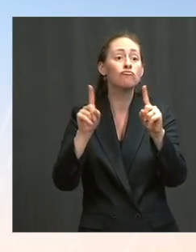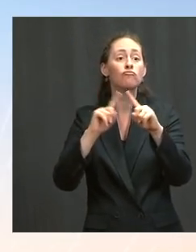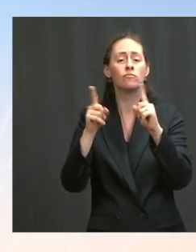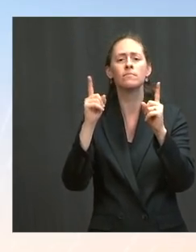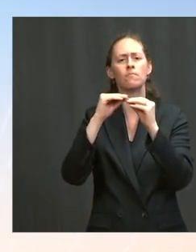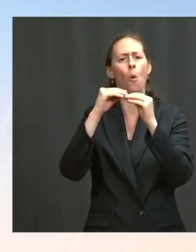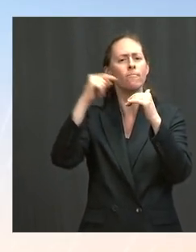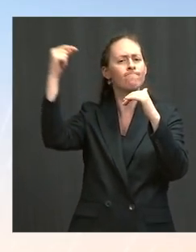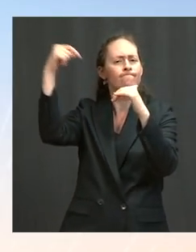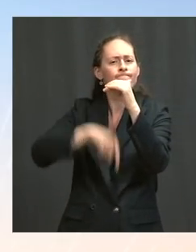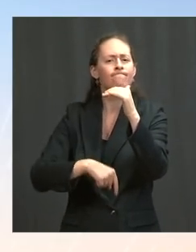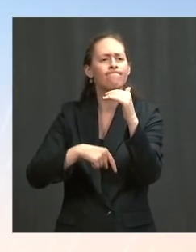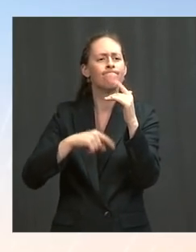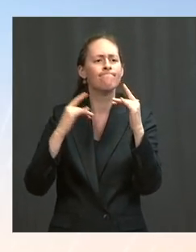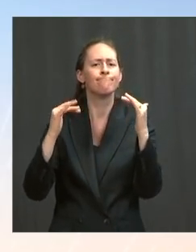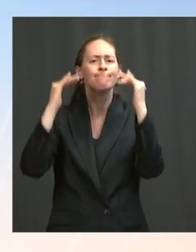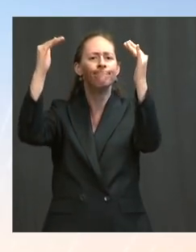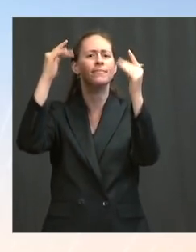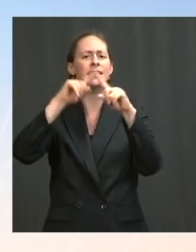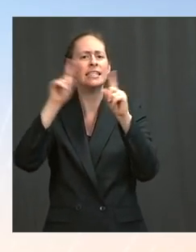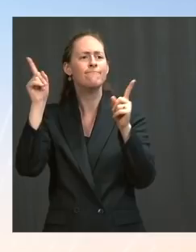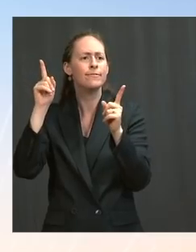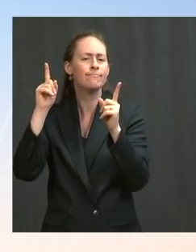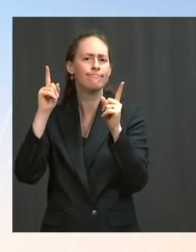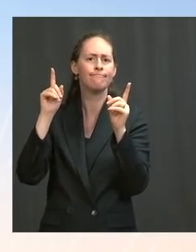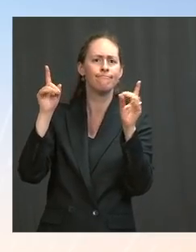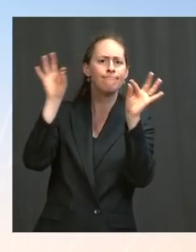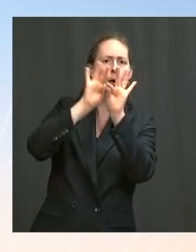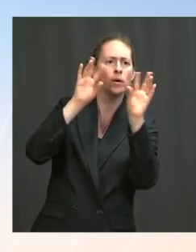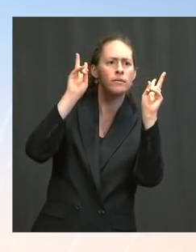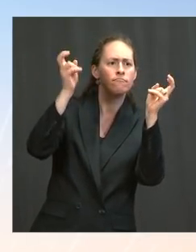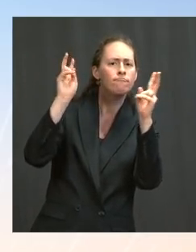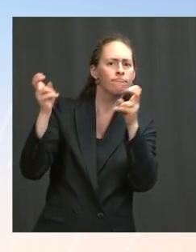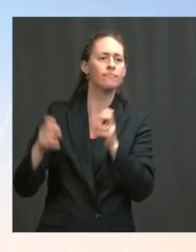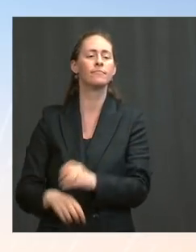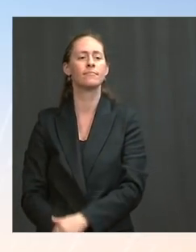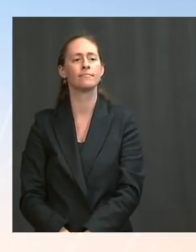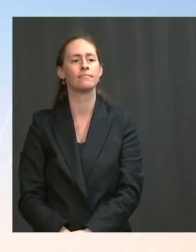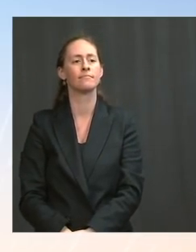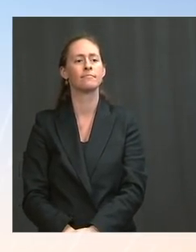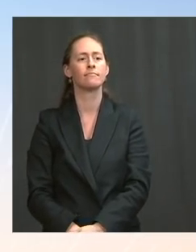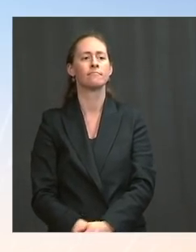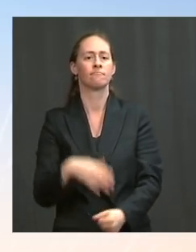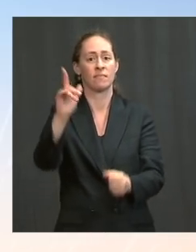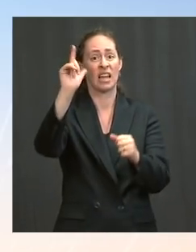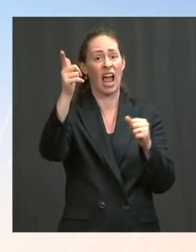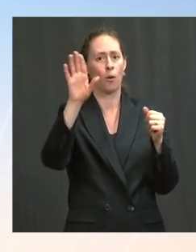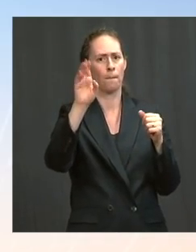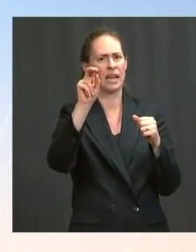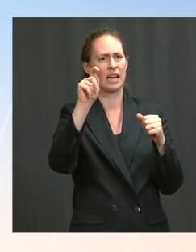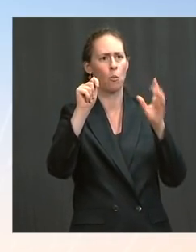in advance of a visit we have with the Prime Minister at some point soon. So it's also building -- I should say --